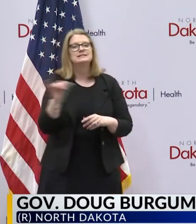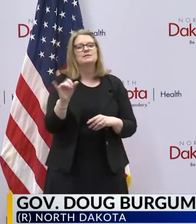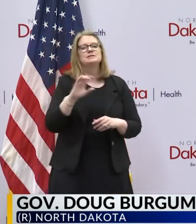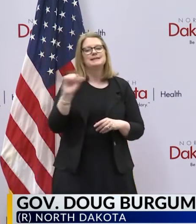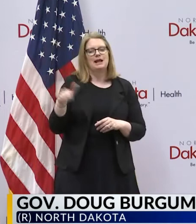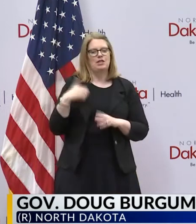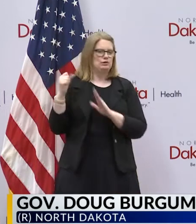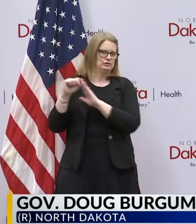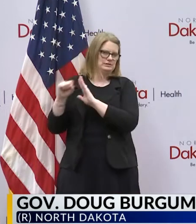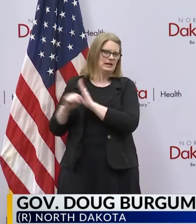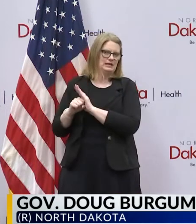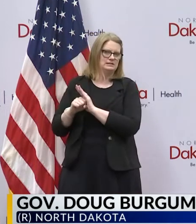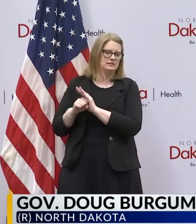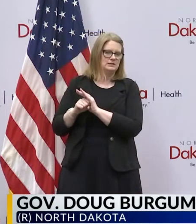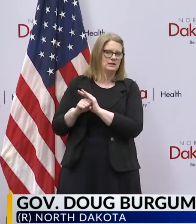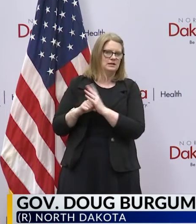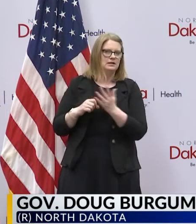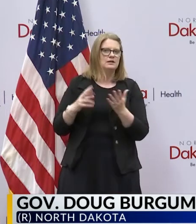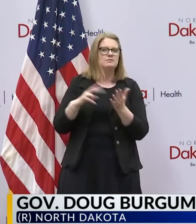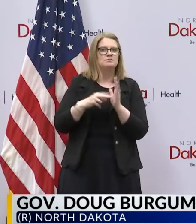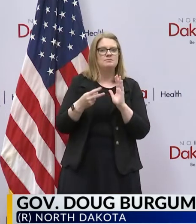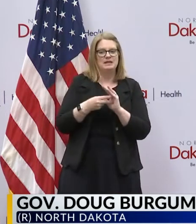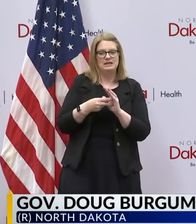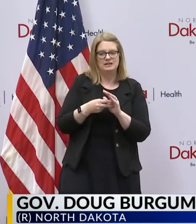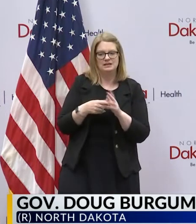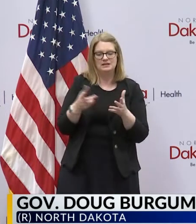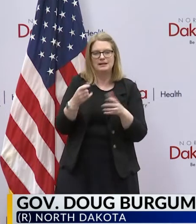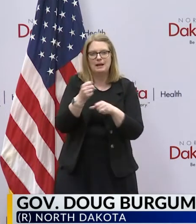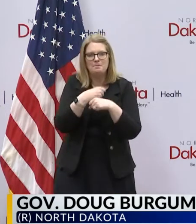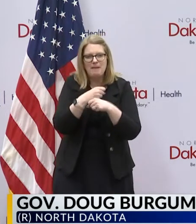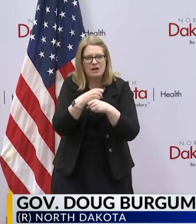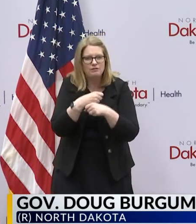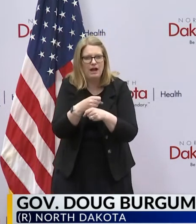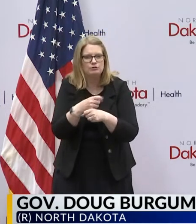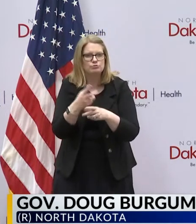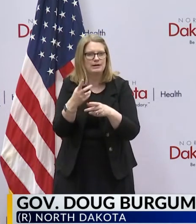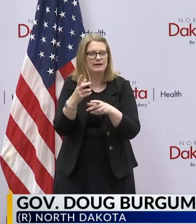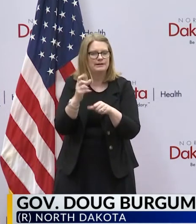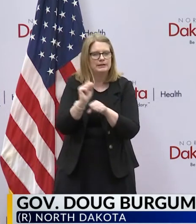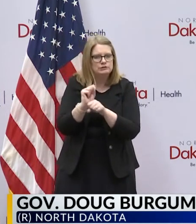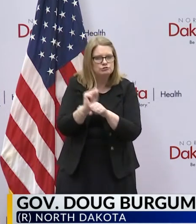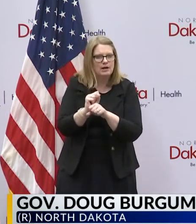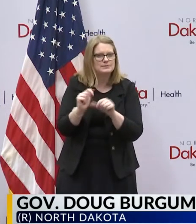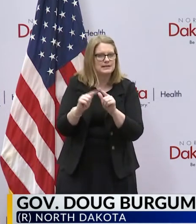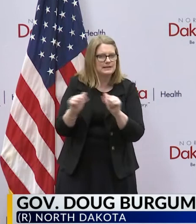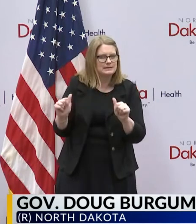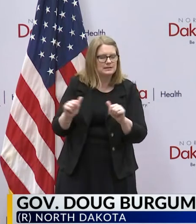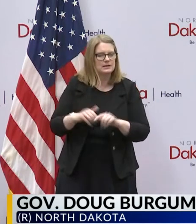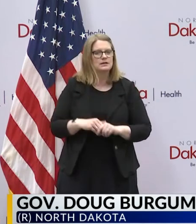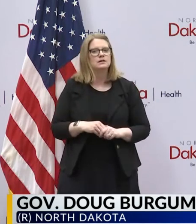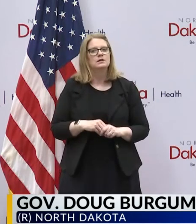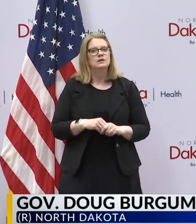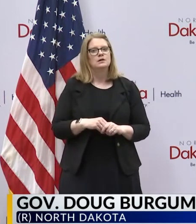CARE, AND WE'VE ALSO SEEN OUTBREAKS AS OTHER STATES HAVE, IN HIGHLY CONCENTRATED ENVIRONMENTS LIKE MANUFACTURING